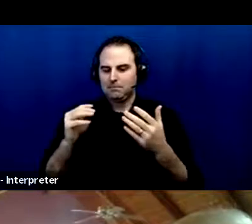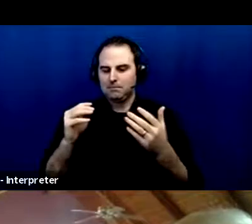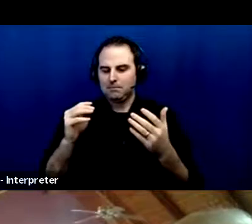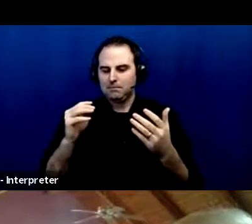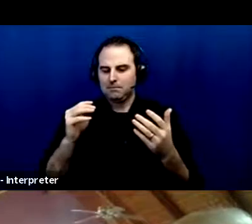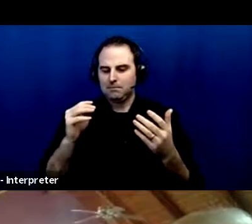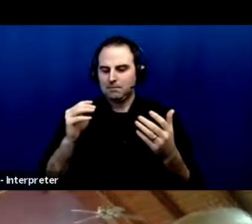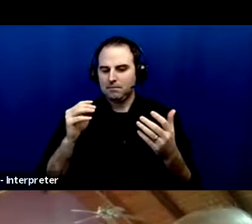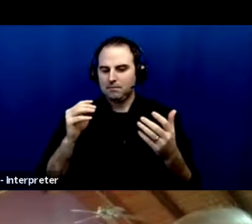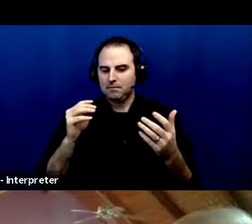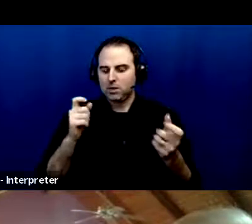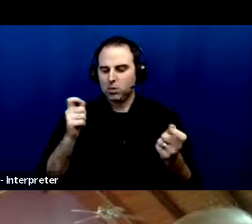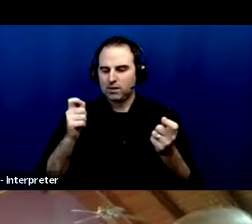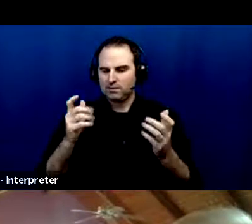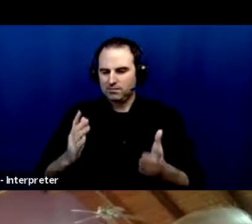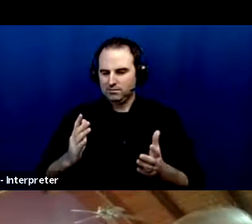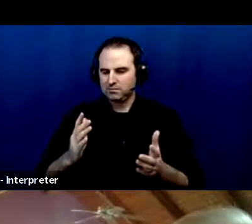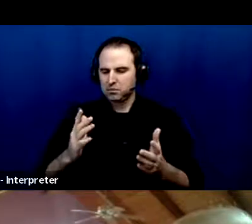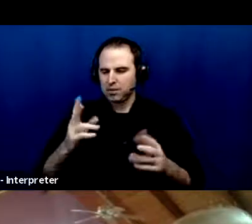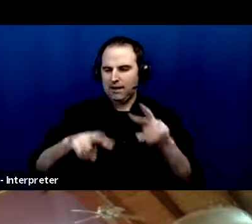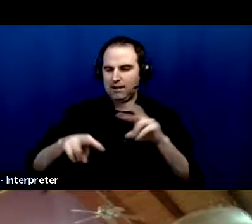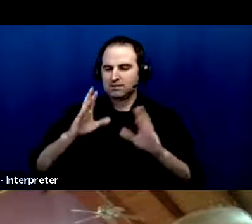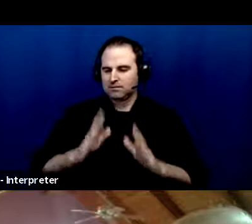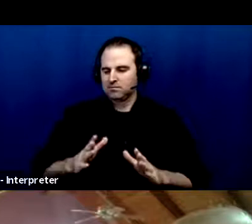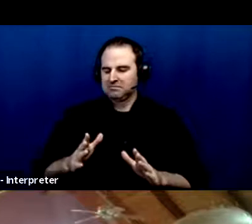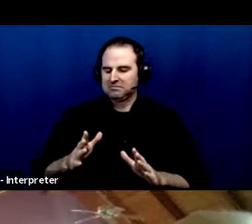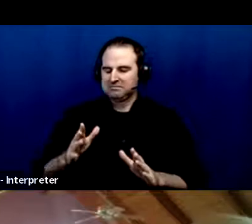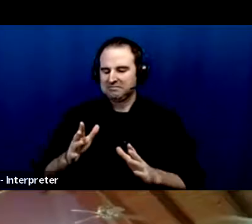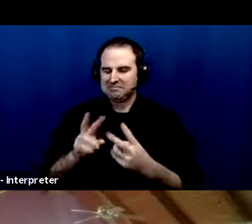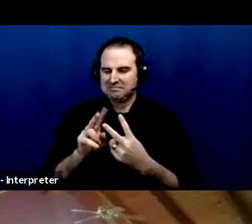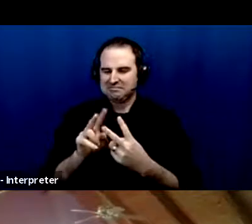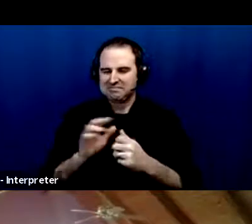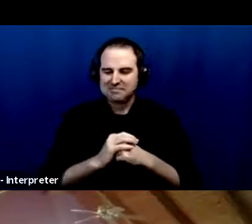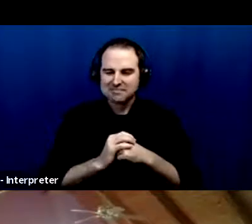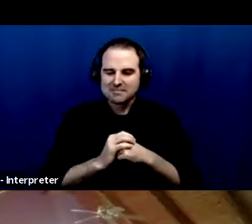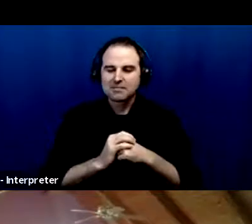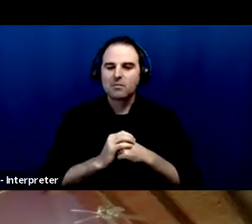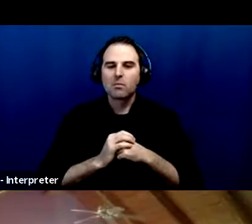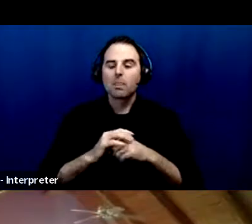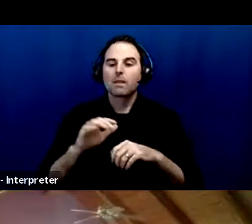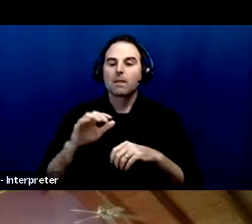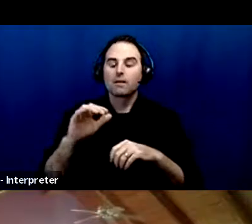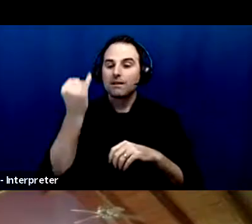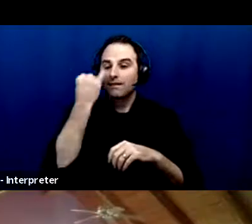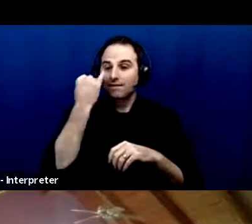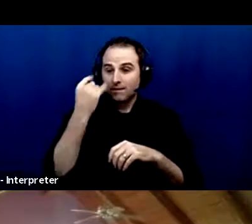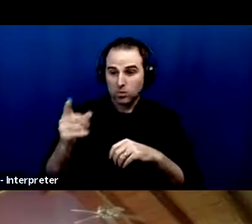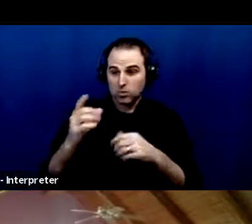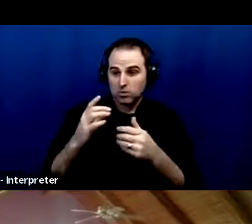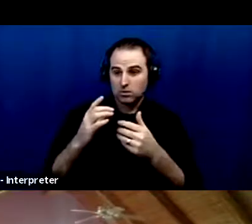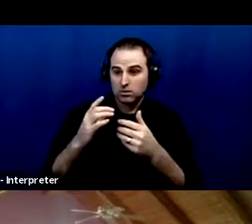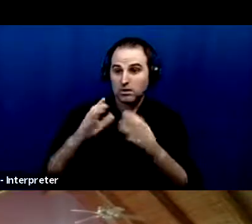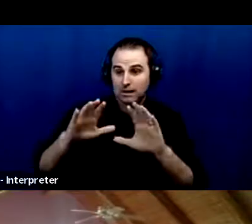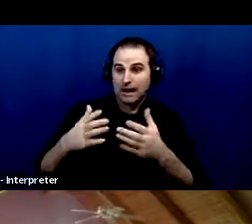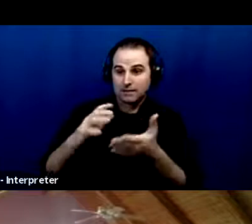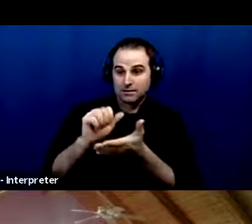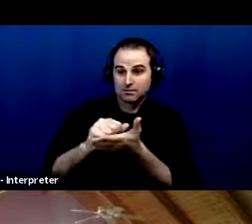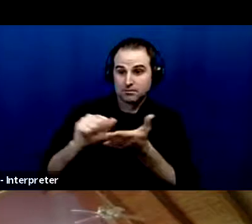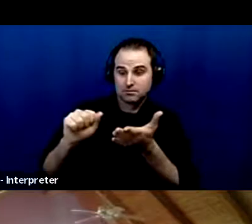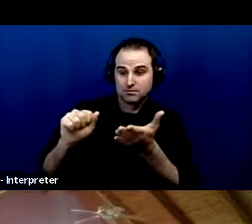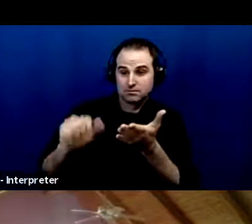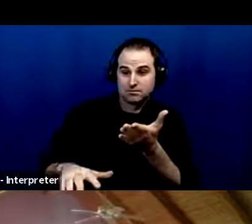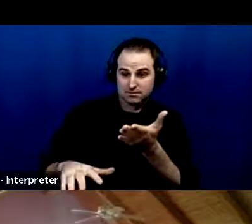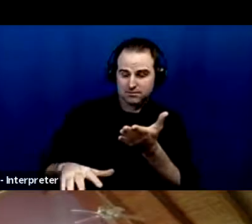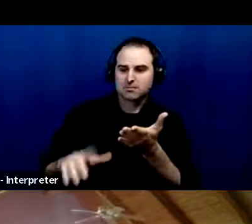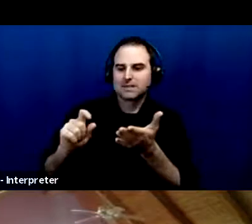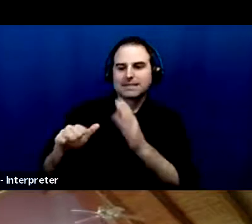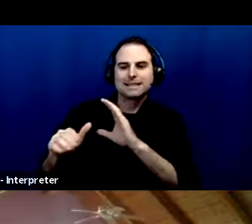you promptly. So for deleting a course, you just need to email us and ask for the deletion. There's no way to do it through